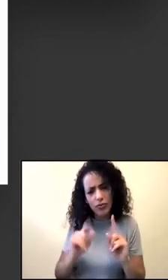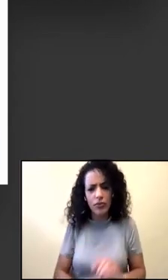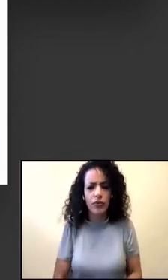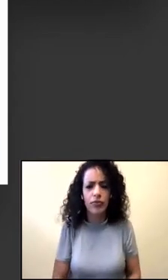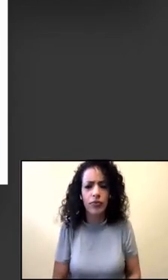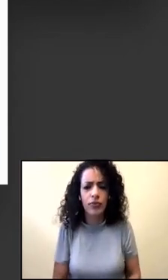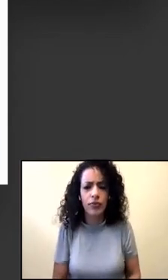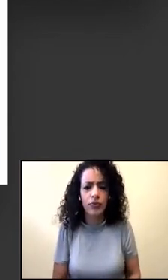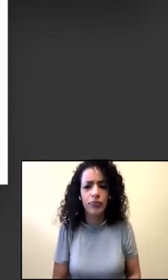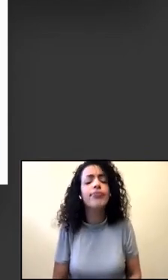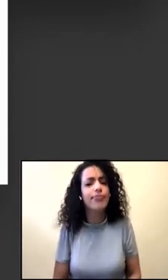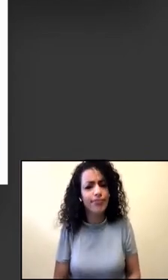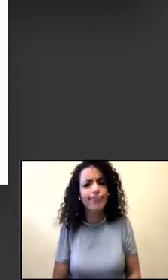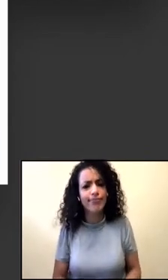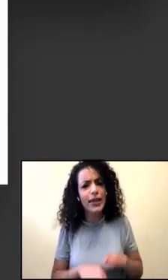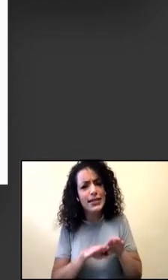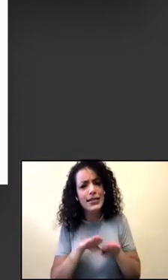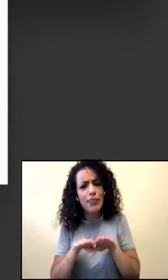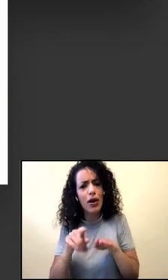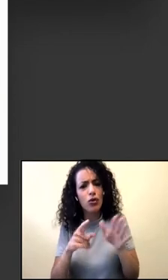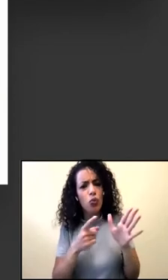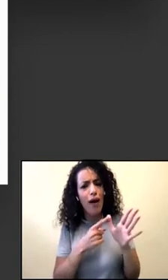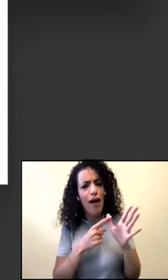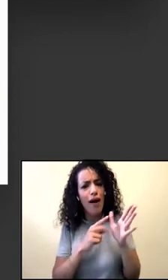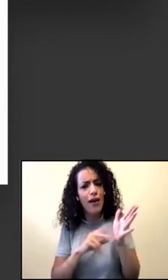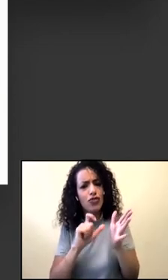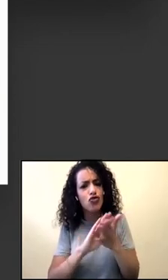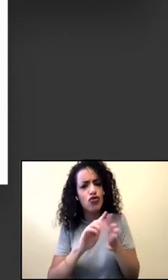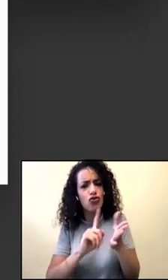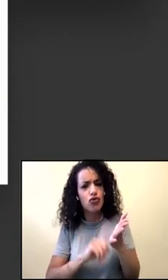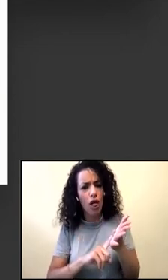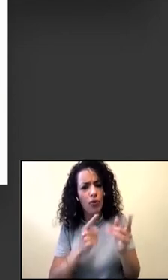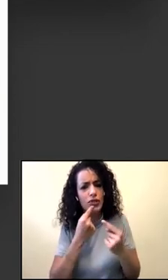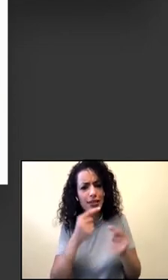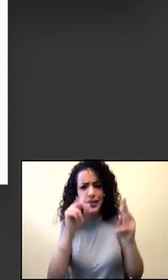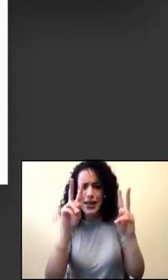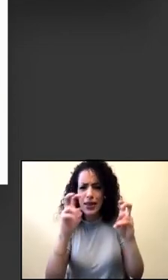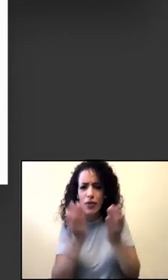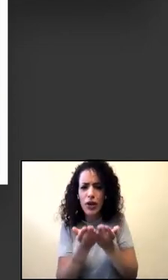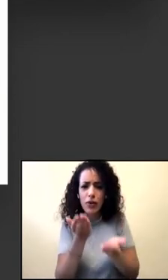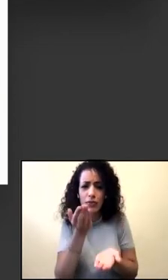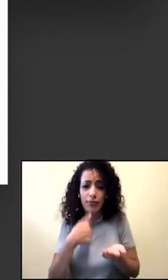mentioned inequalities, is what came up. Having been born and brought up in this country, and then